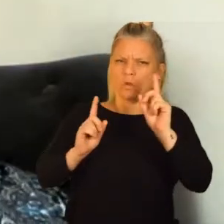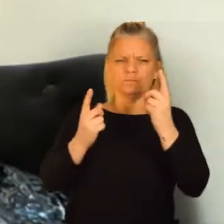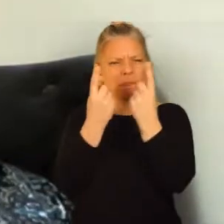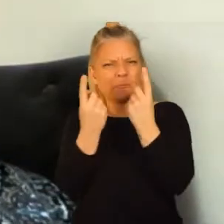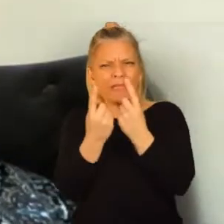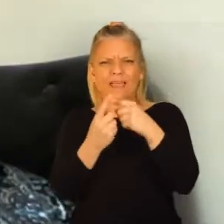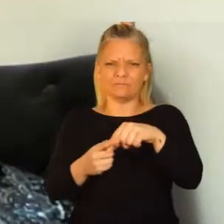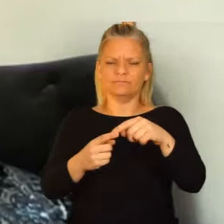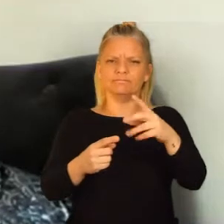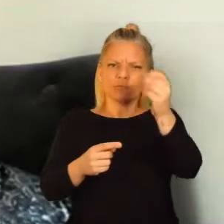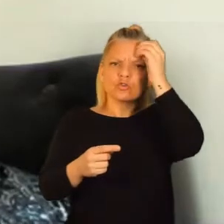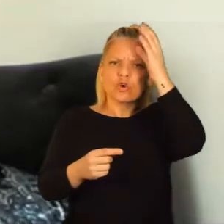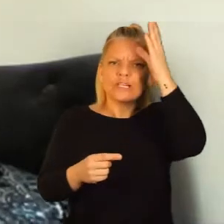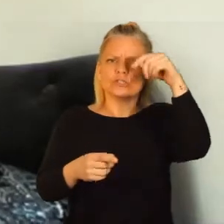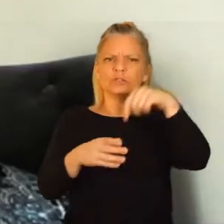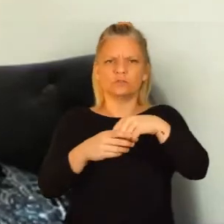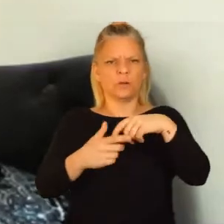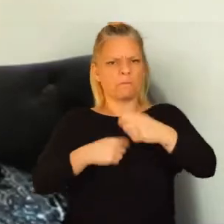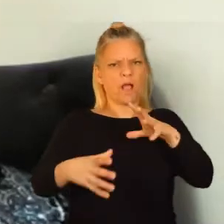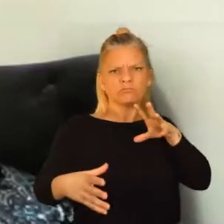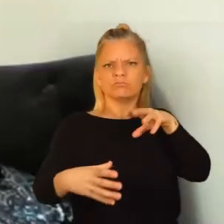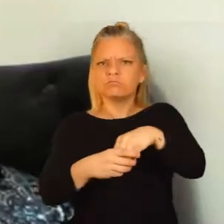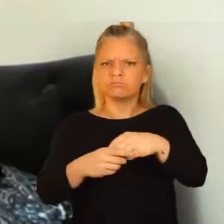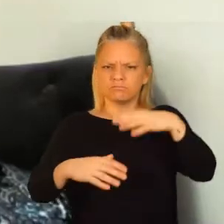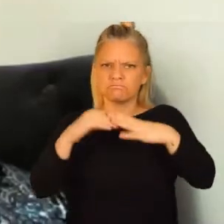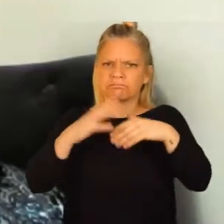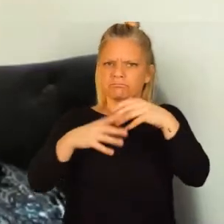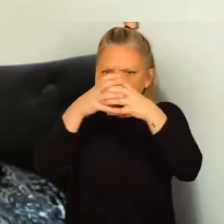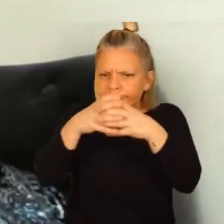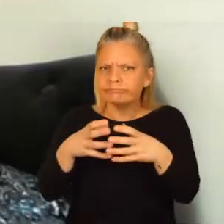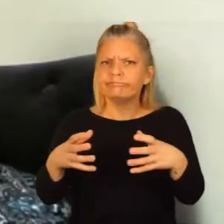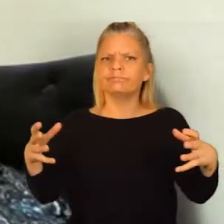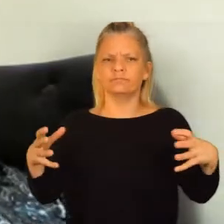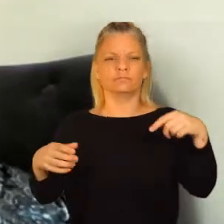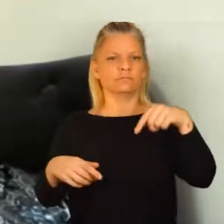knowledge. You know, it's a bit subversive really because we're in these sort of fields